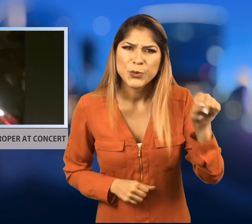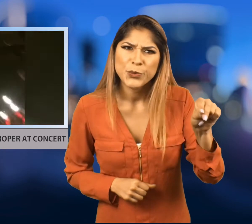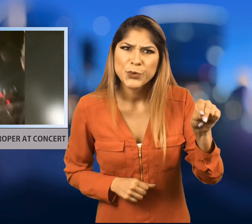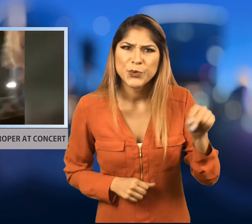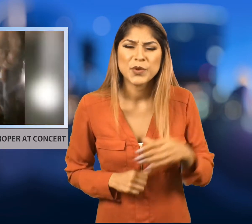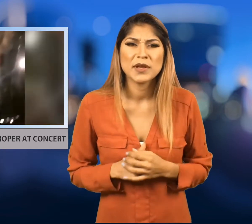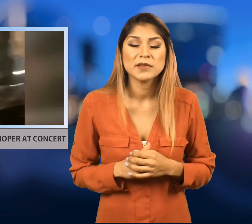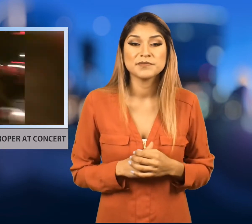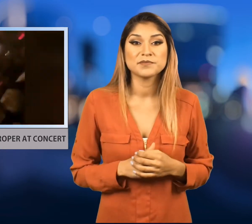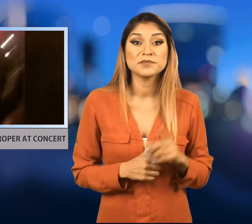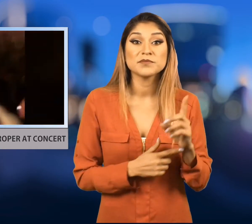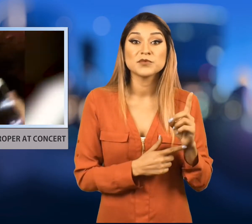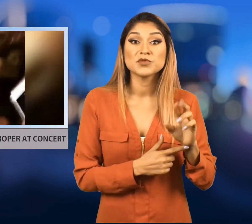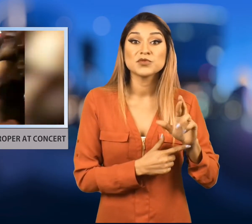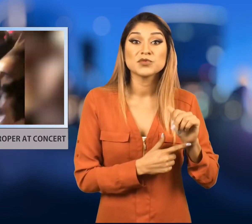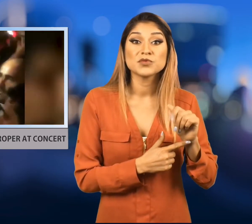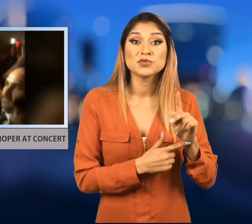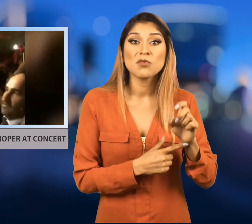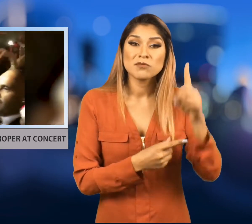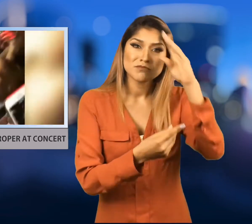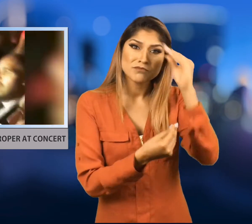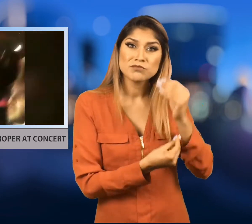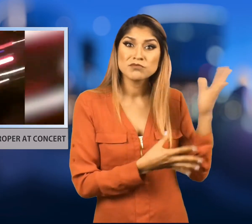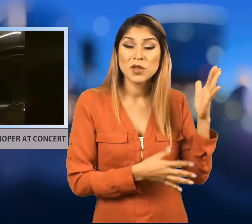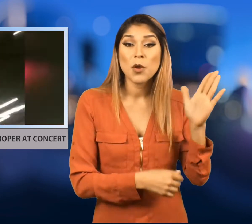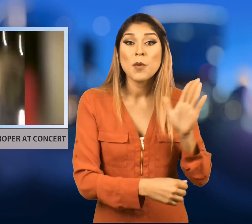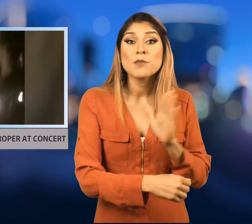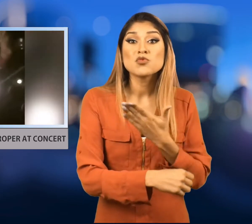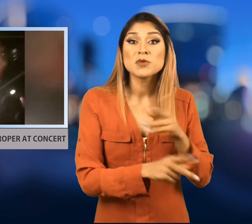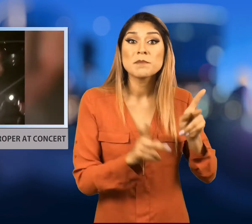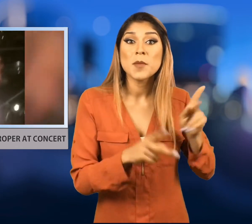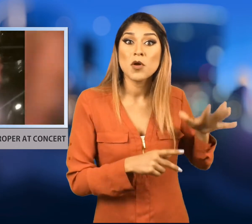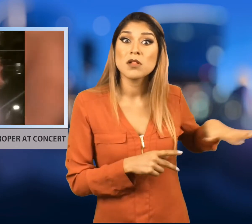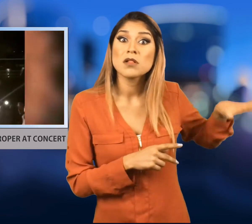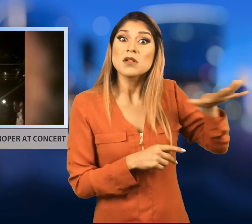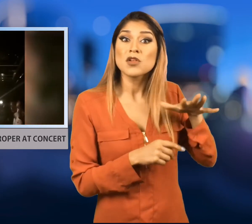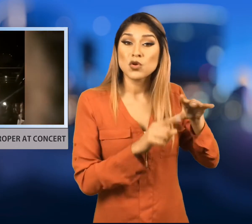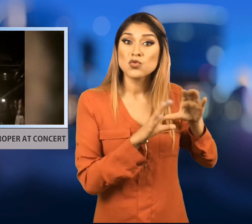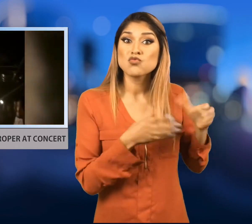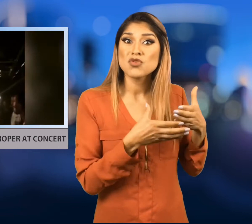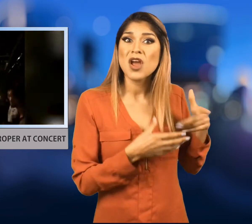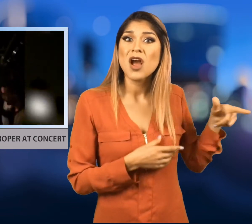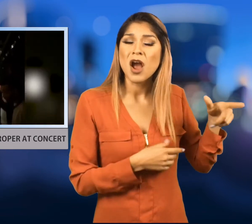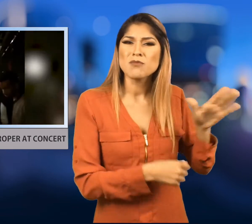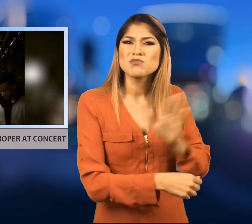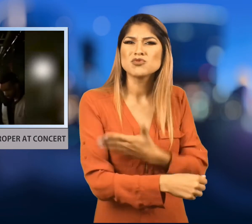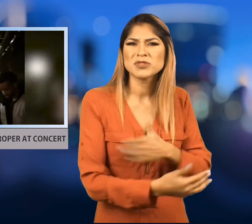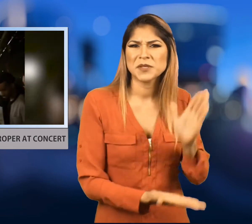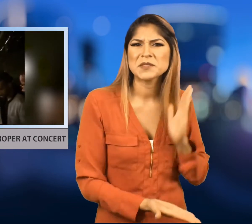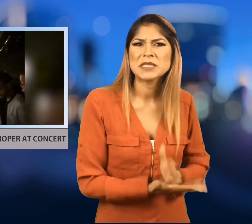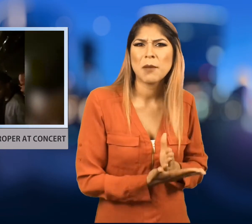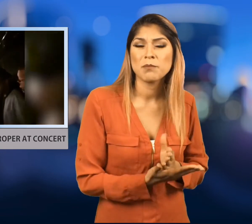and he would not let it continue. Drake told his band